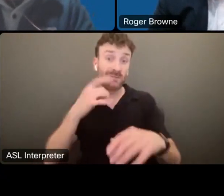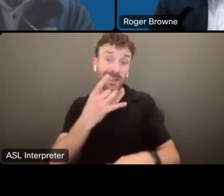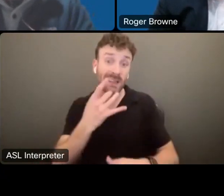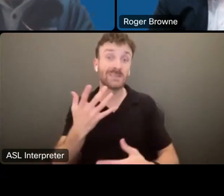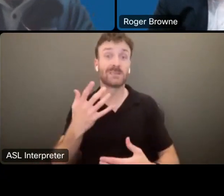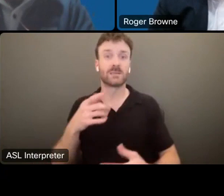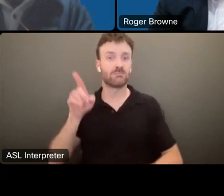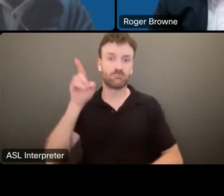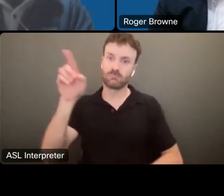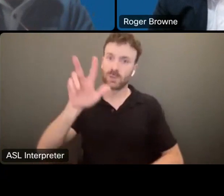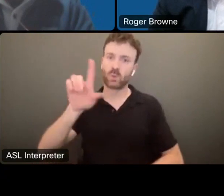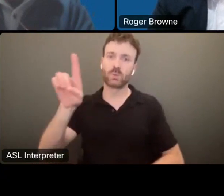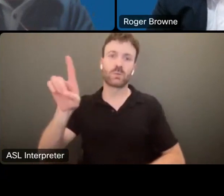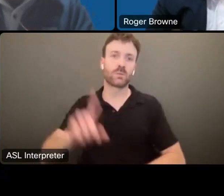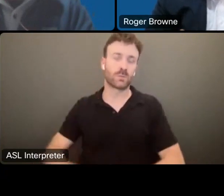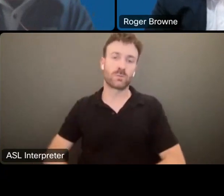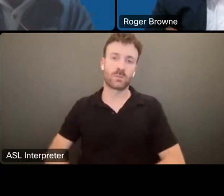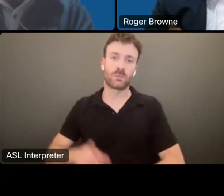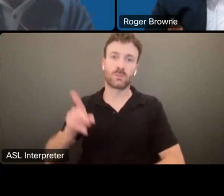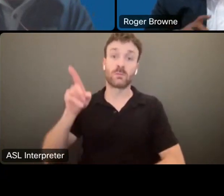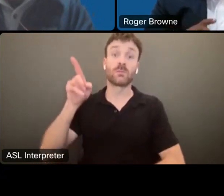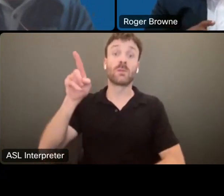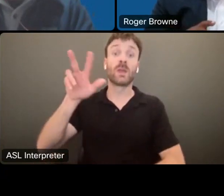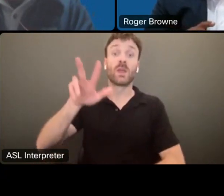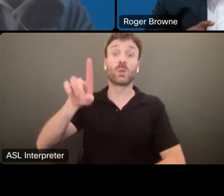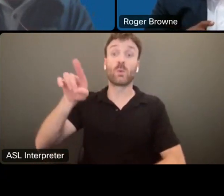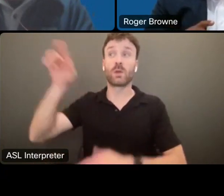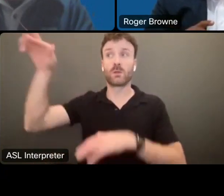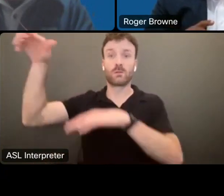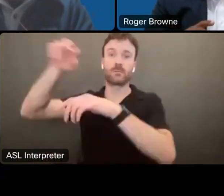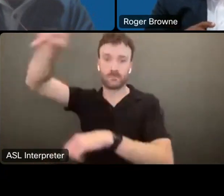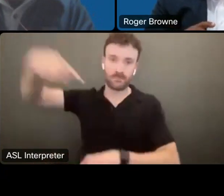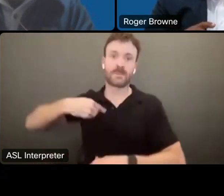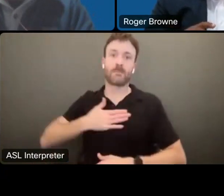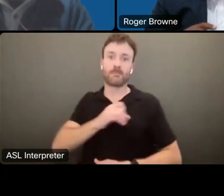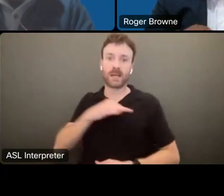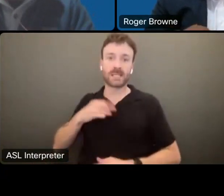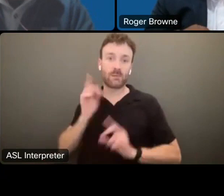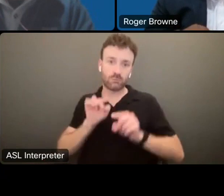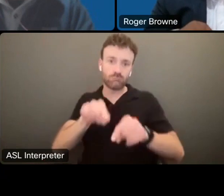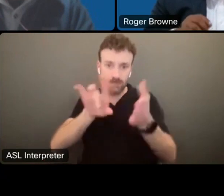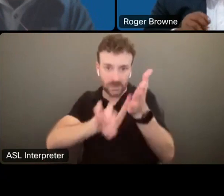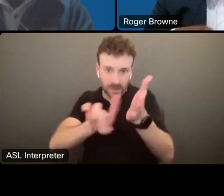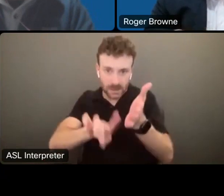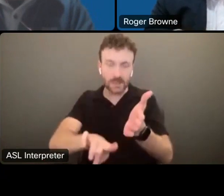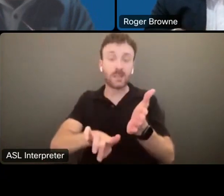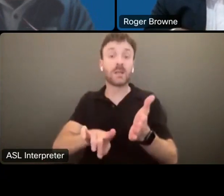311, they get routed to my staff who do traffic signal investigations and they will then investigated.